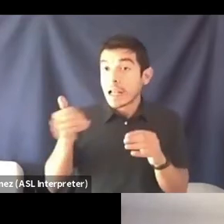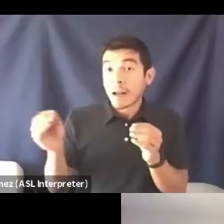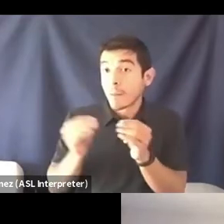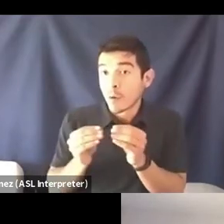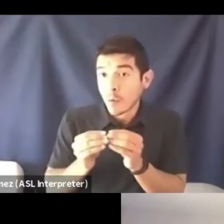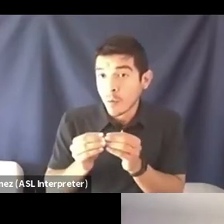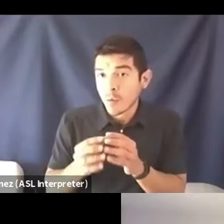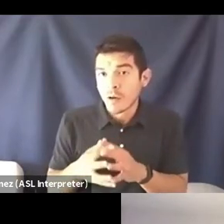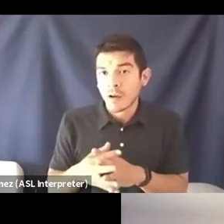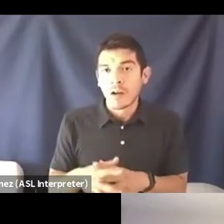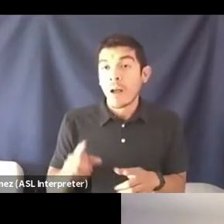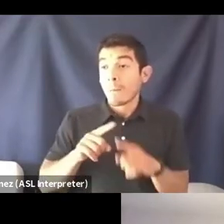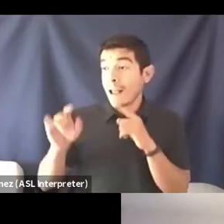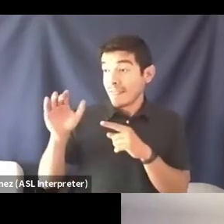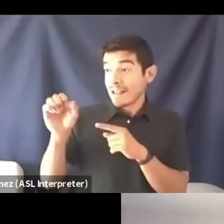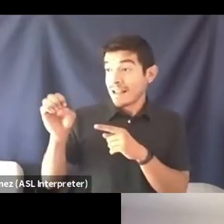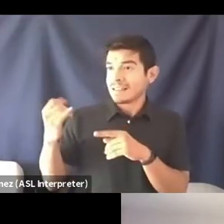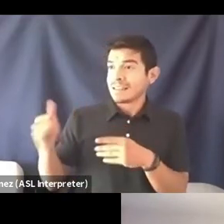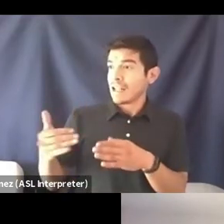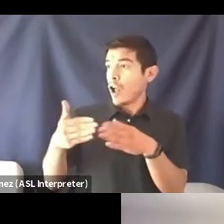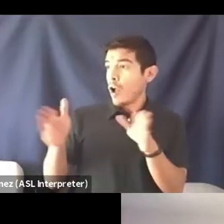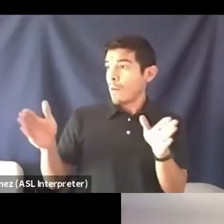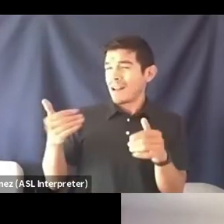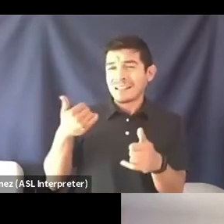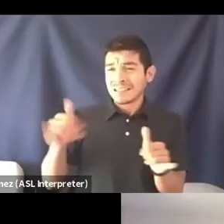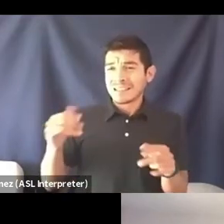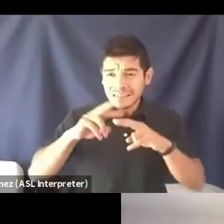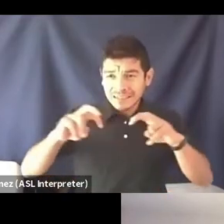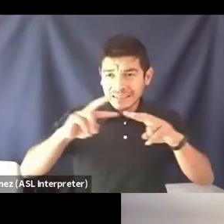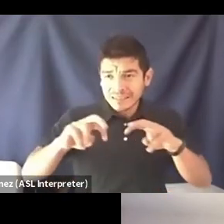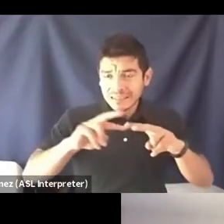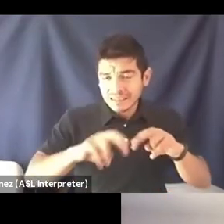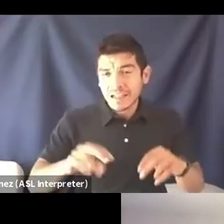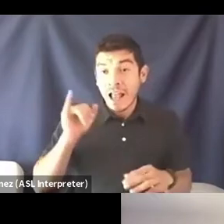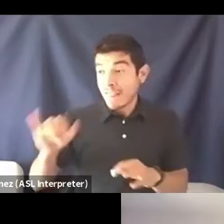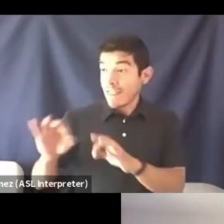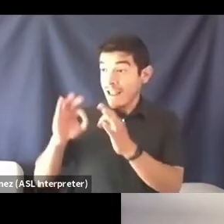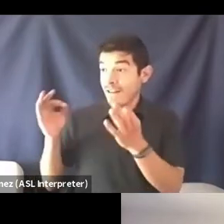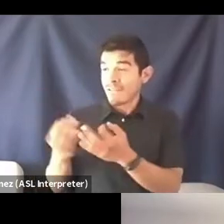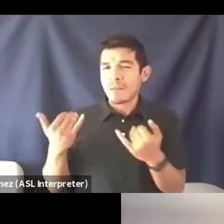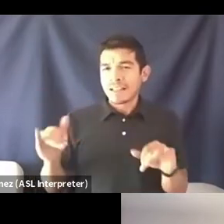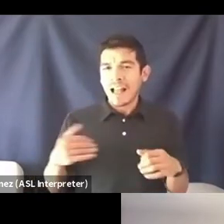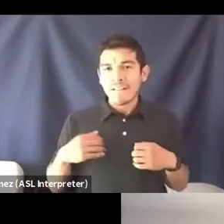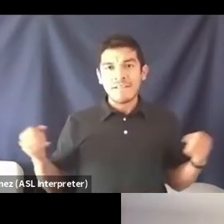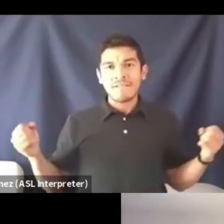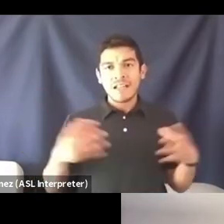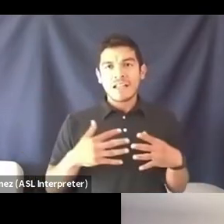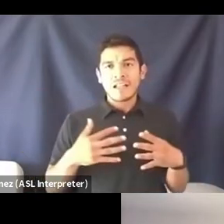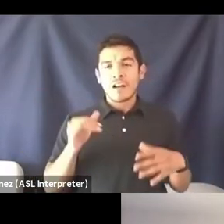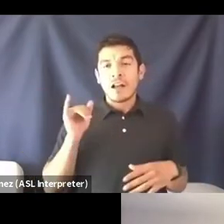But the case is still on the investigation. And the family, they had the fear that the public attention,